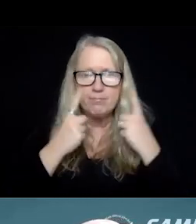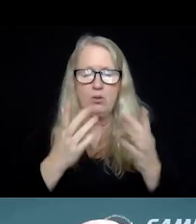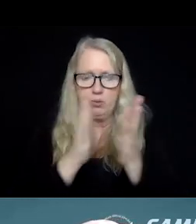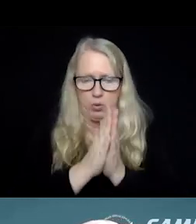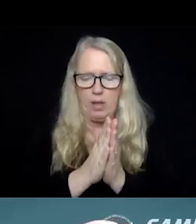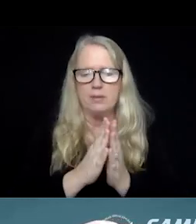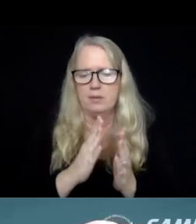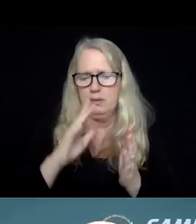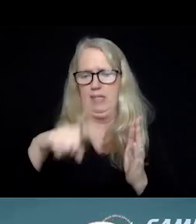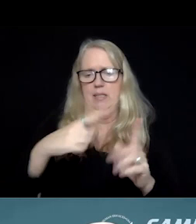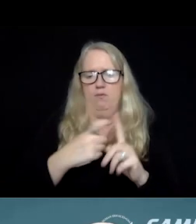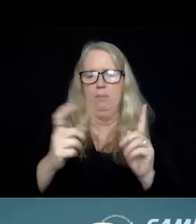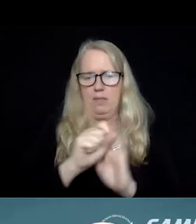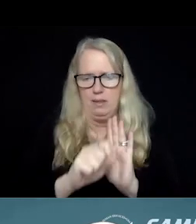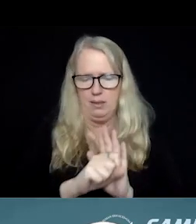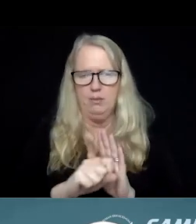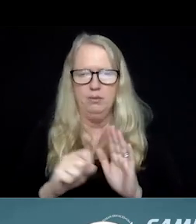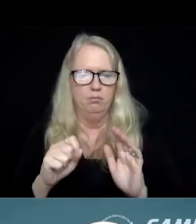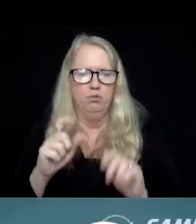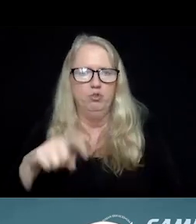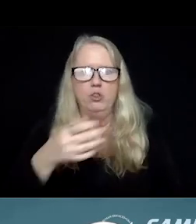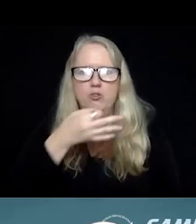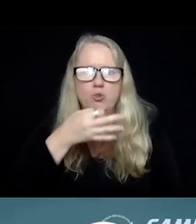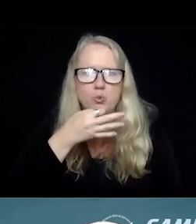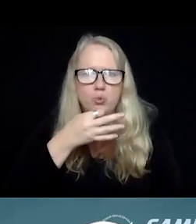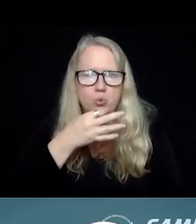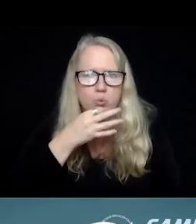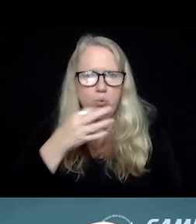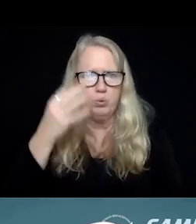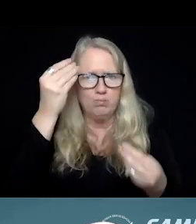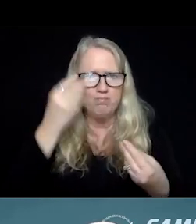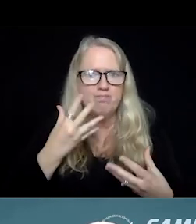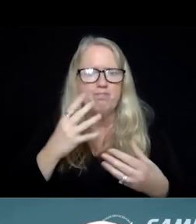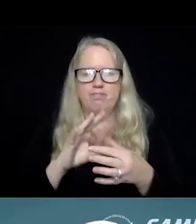MADE. SO YOU SHOULD BE HEARING ABOUT THAT SOON IF YOU ARE A